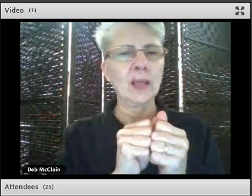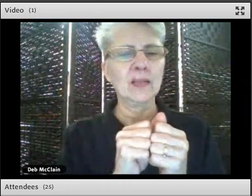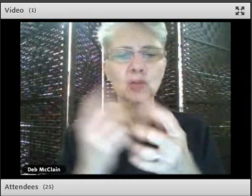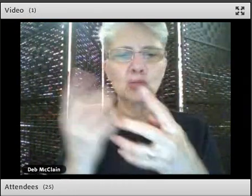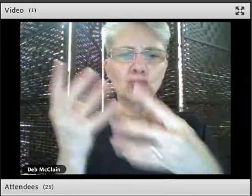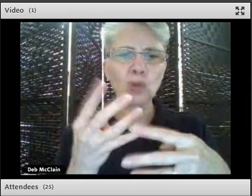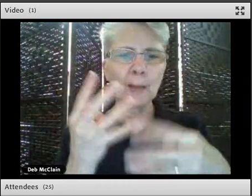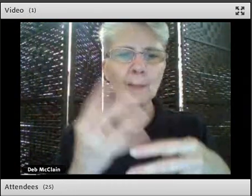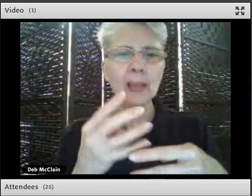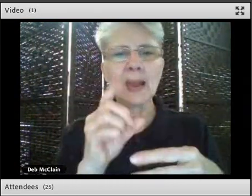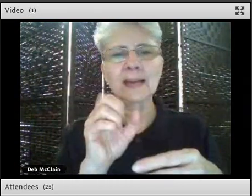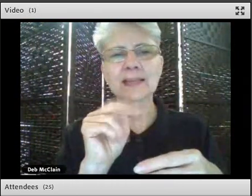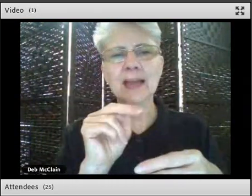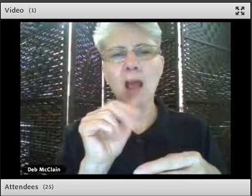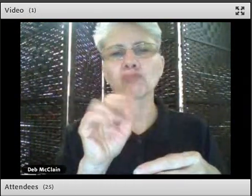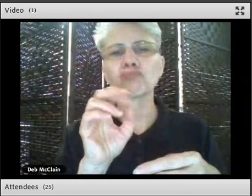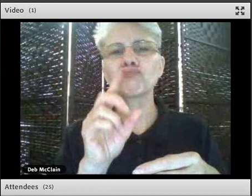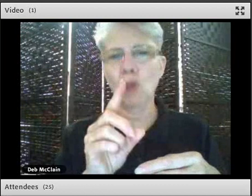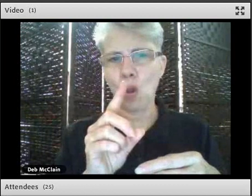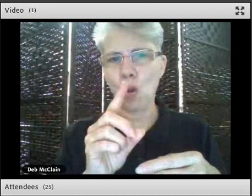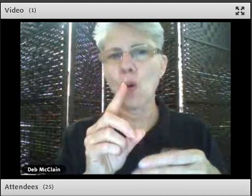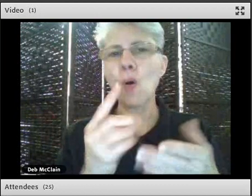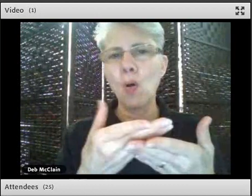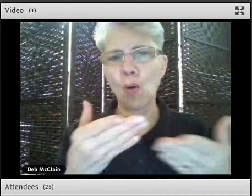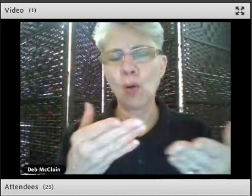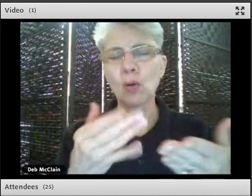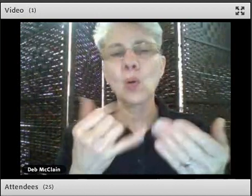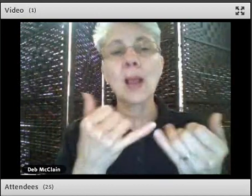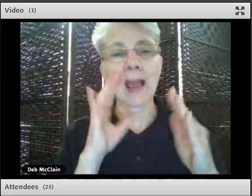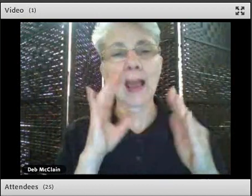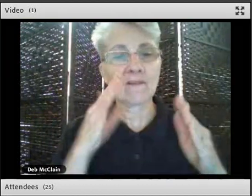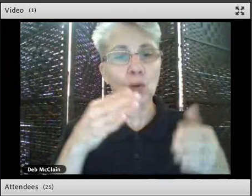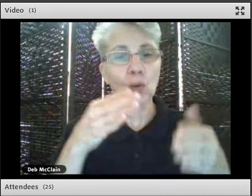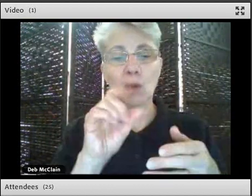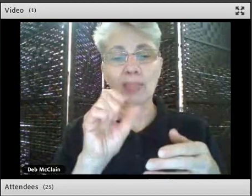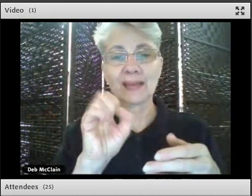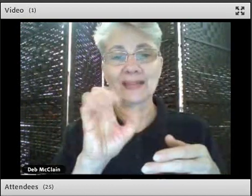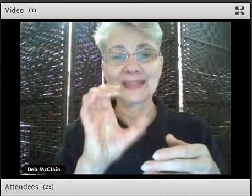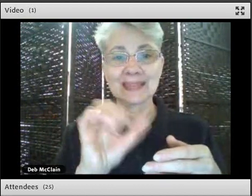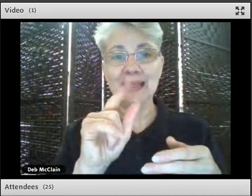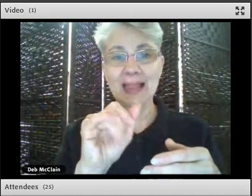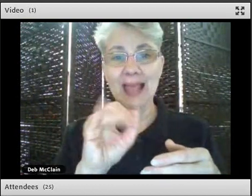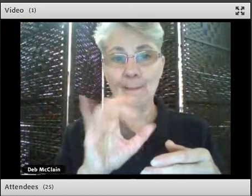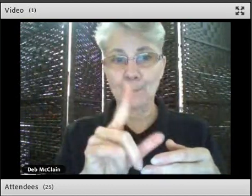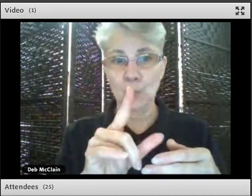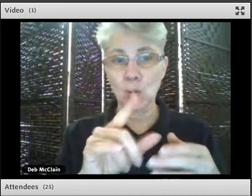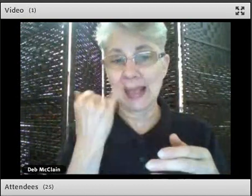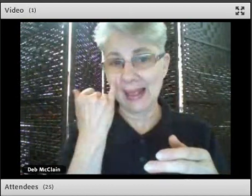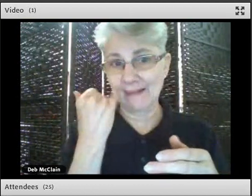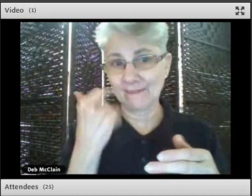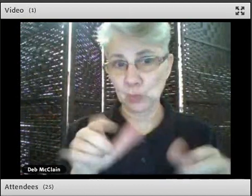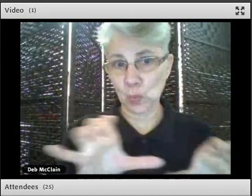And if perchance you are doing any audiocassettes, which I think most libraries aren't doing anymore,